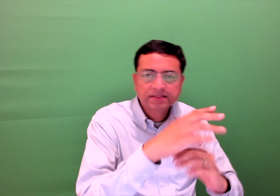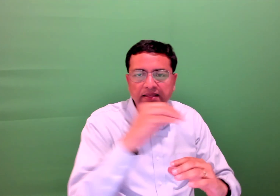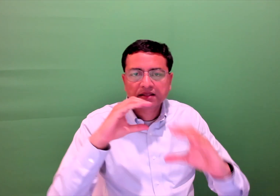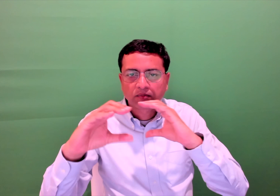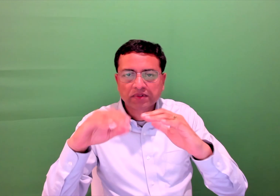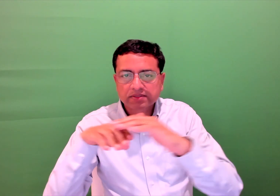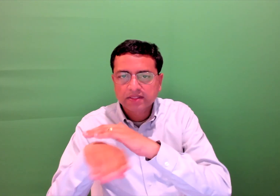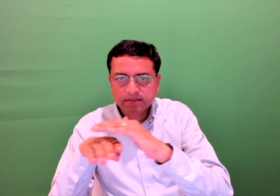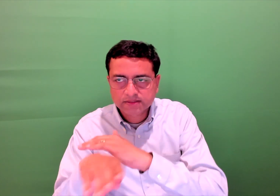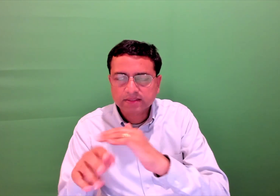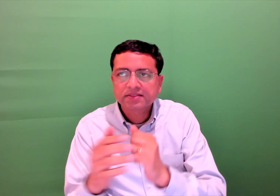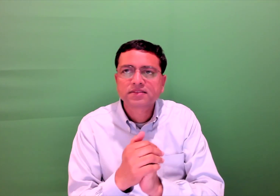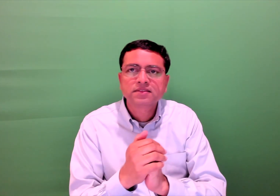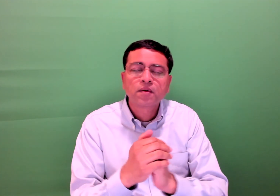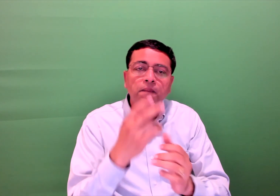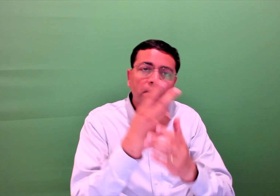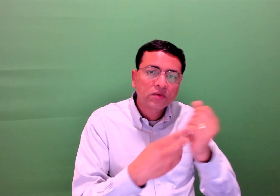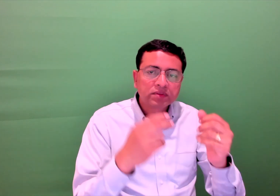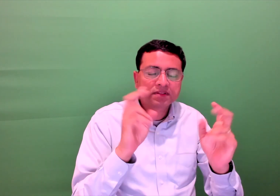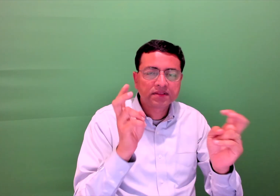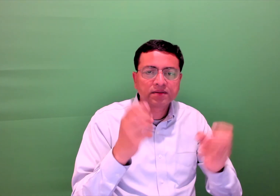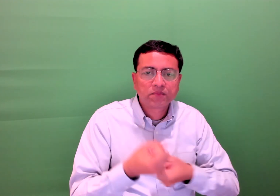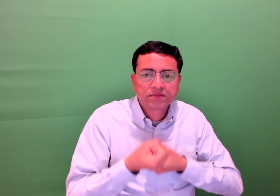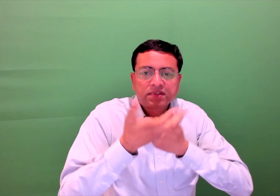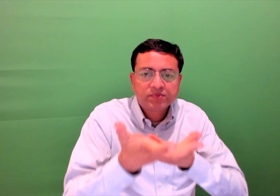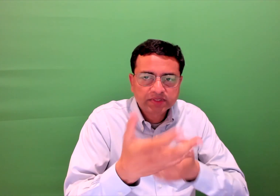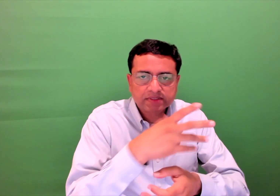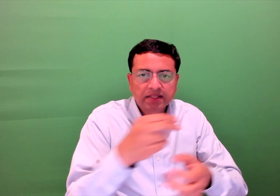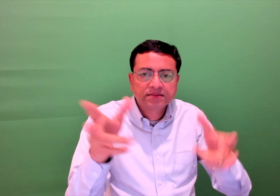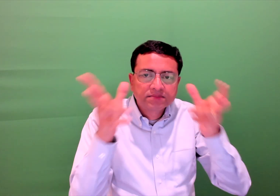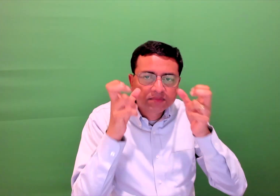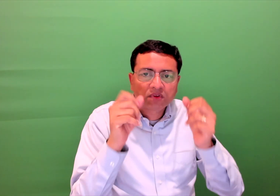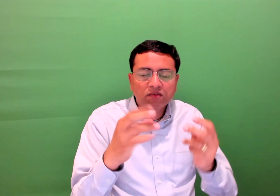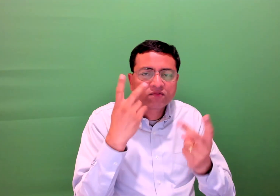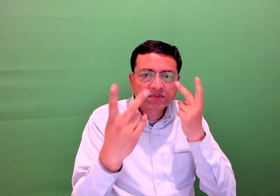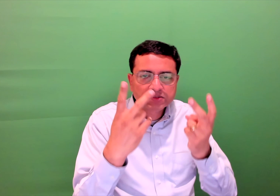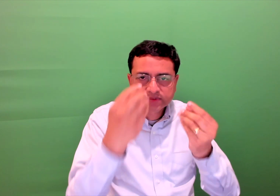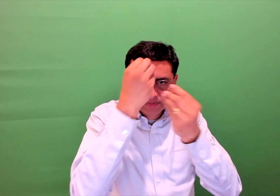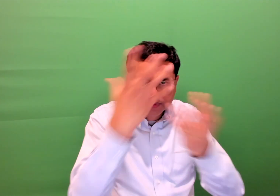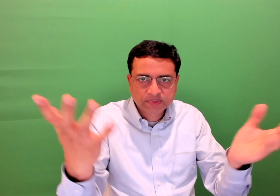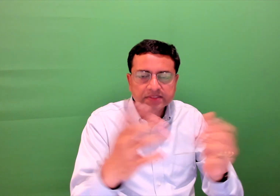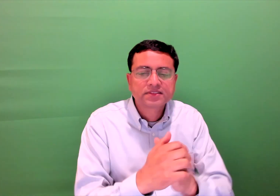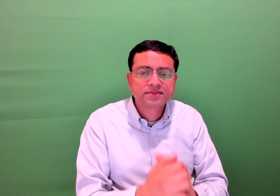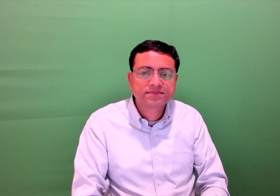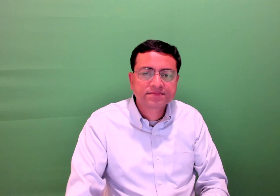and communication access - both in the expression of and the reception of visual information.